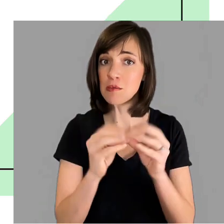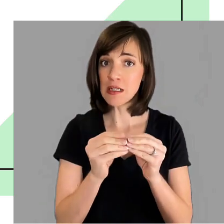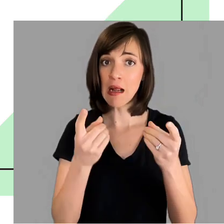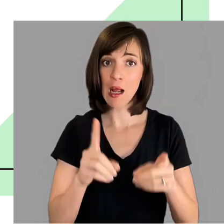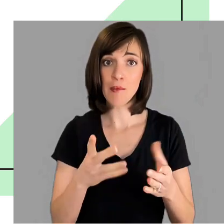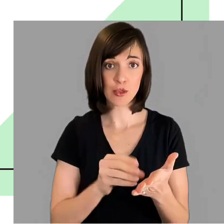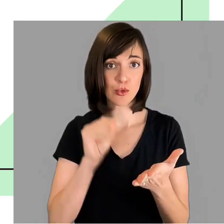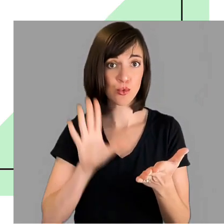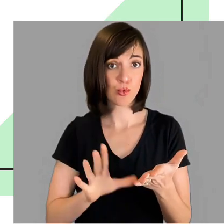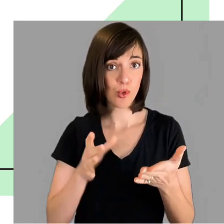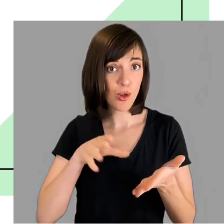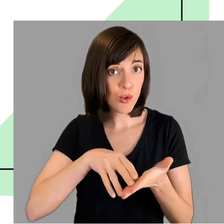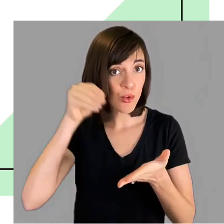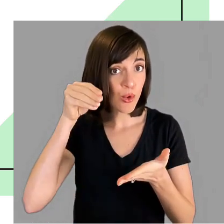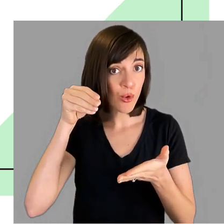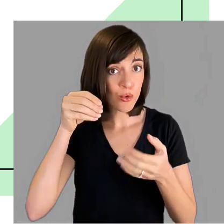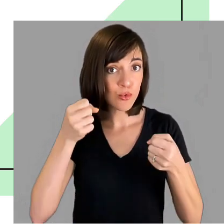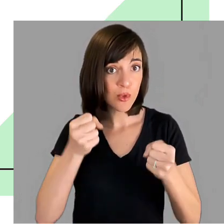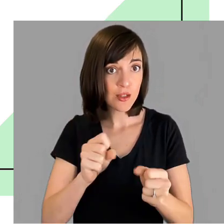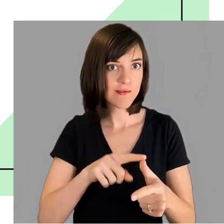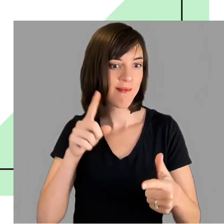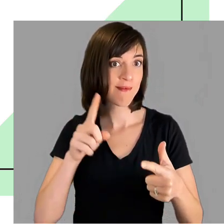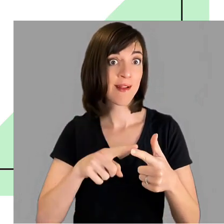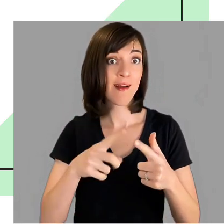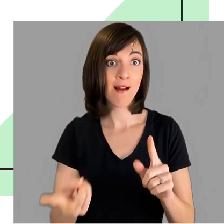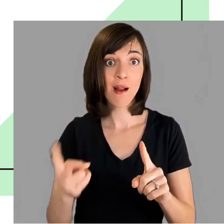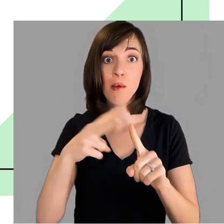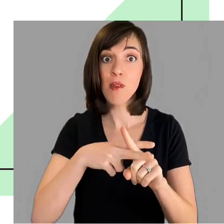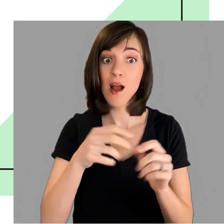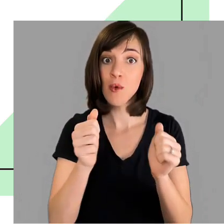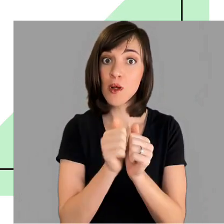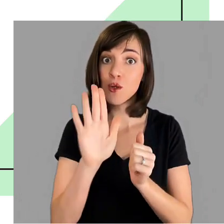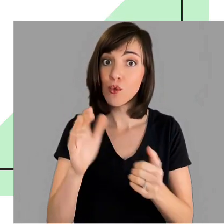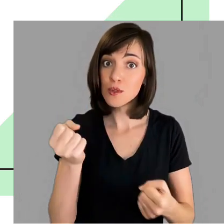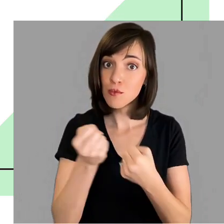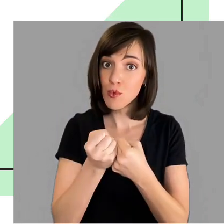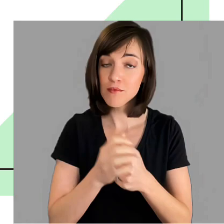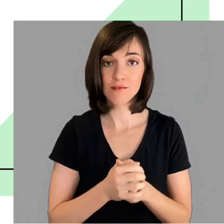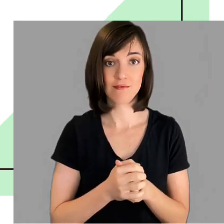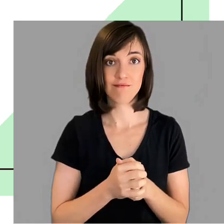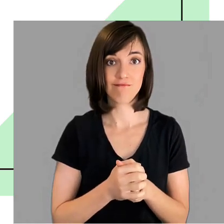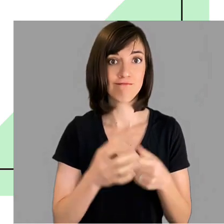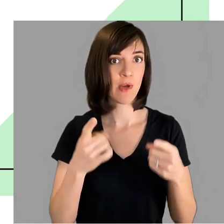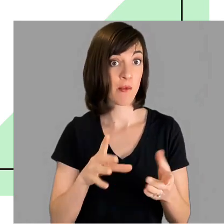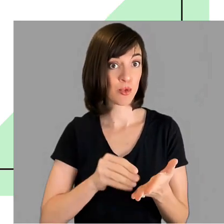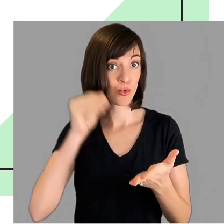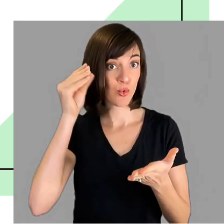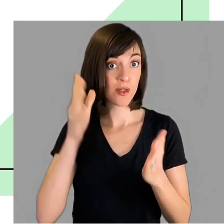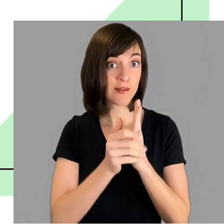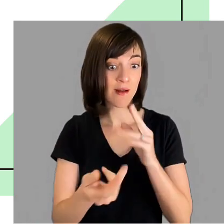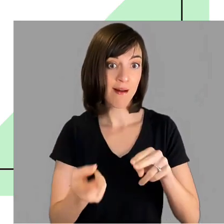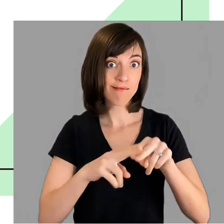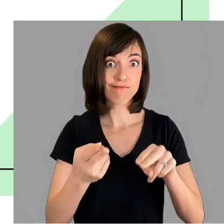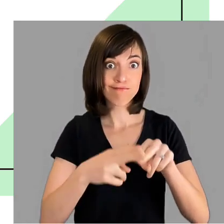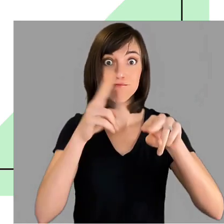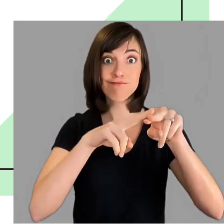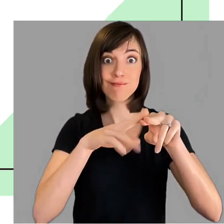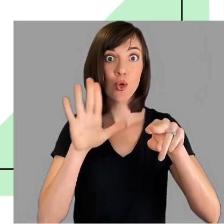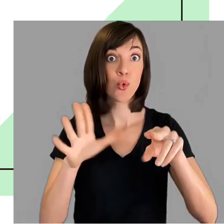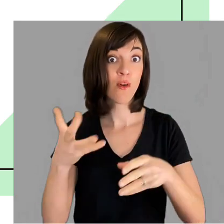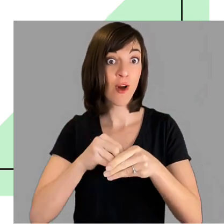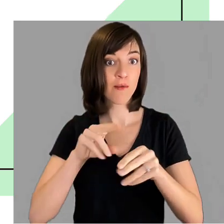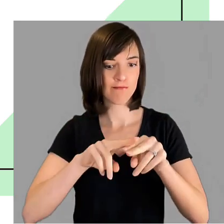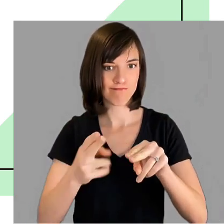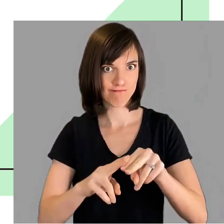with your support. Gradually decrease your involvement as they become more proficient.